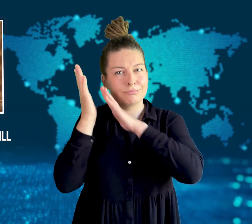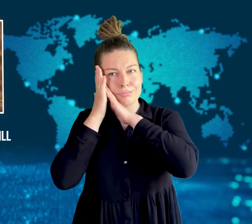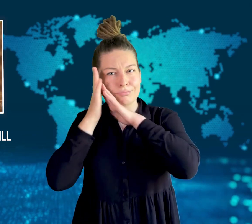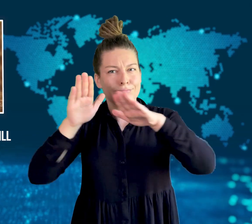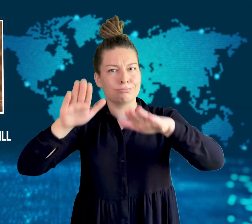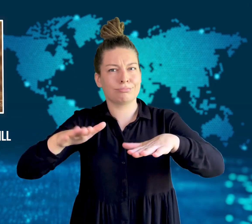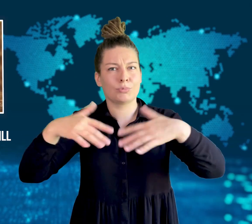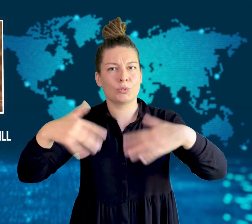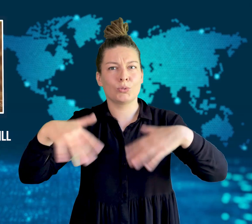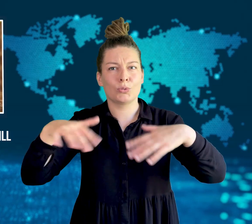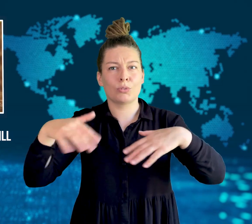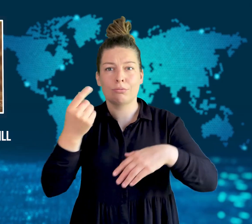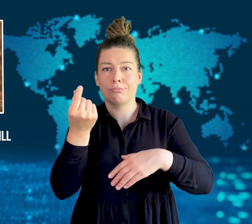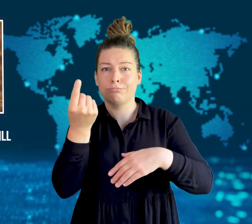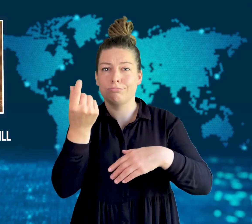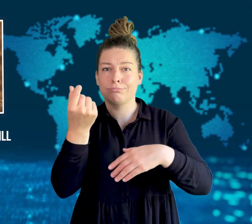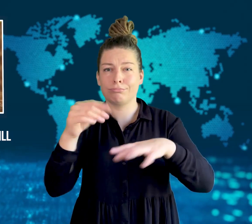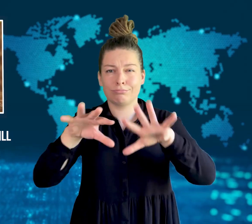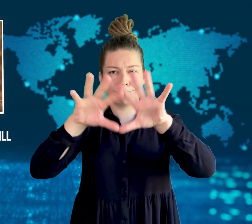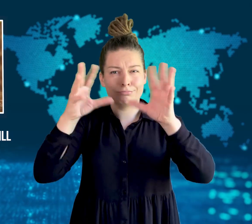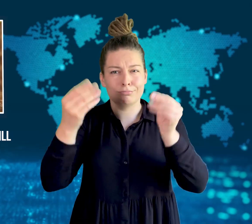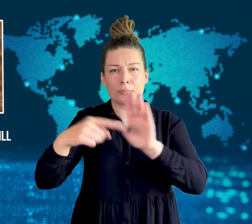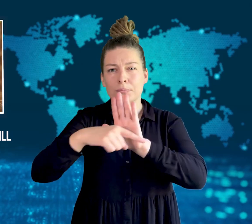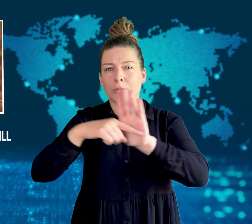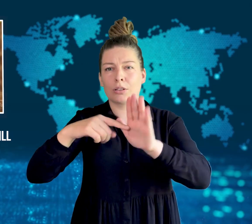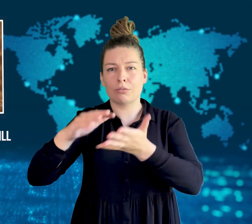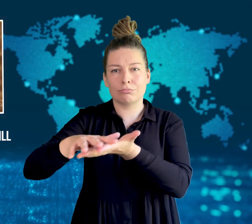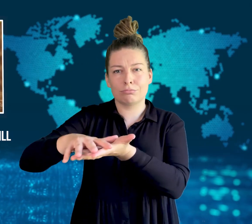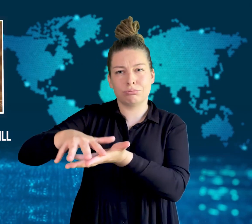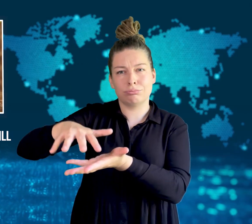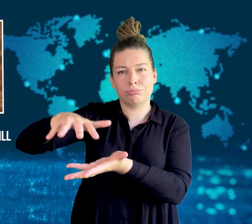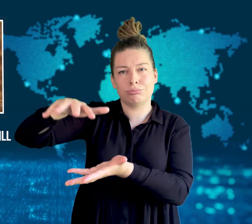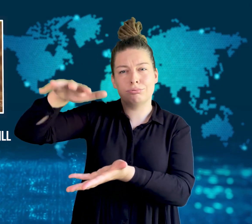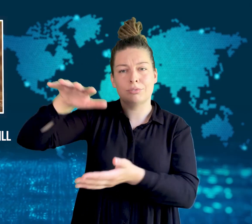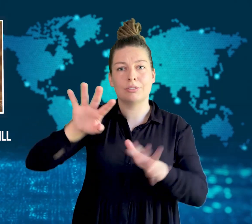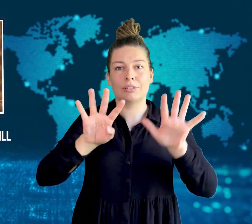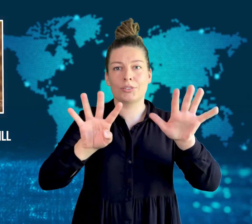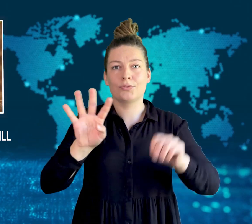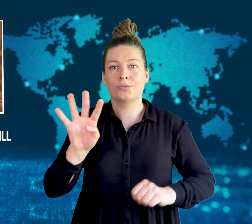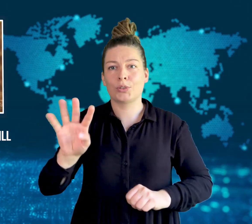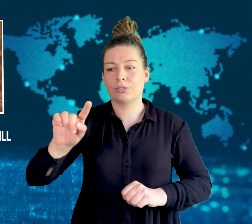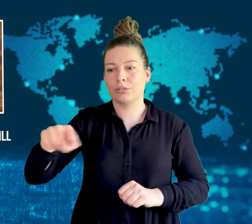Indian police are investigating the fraudster